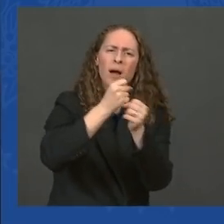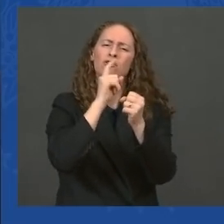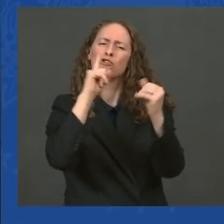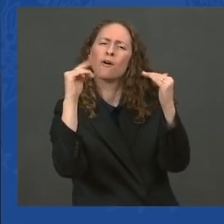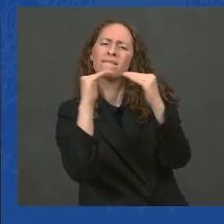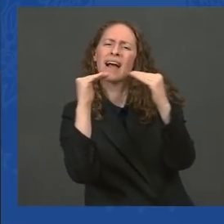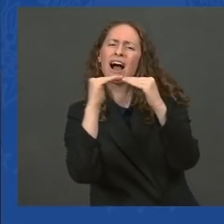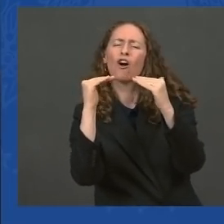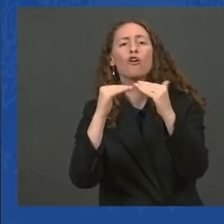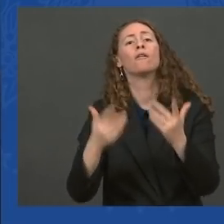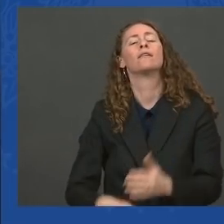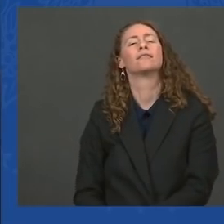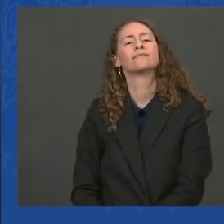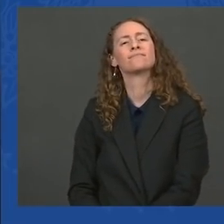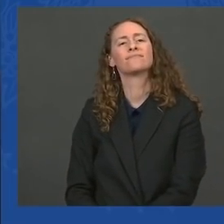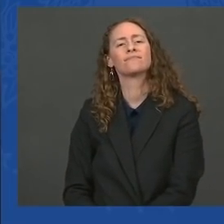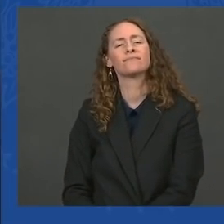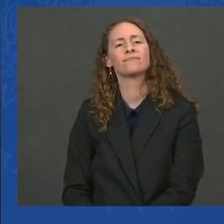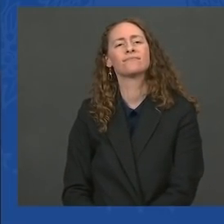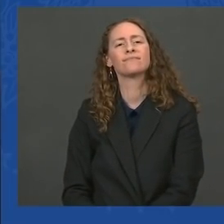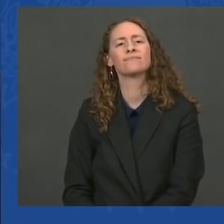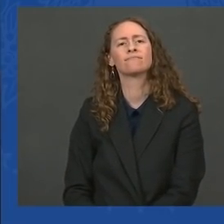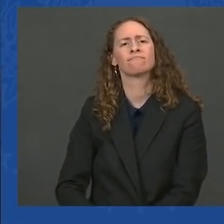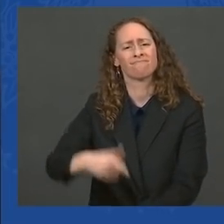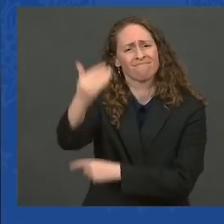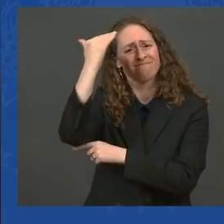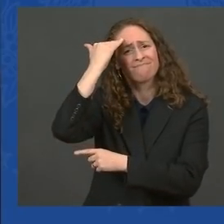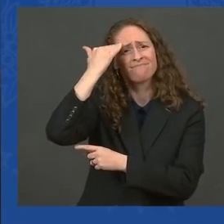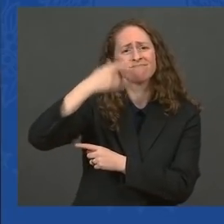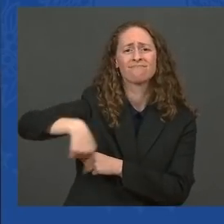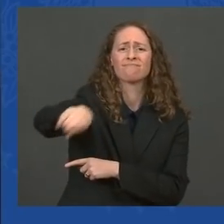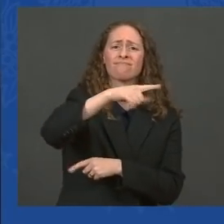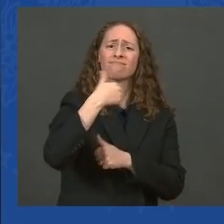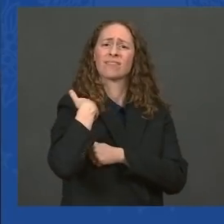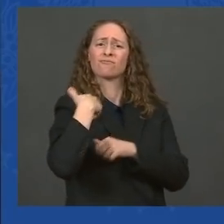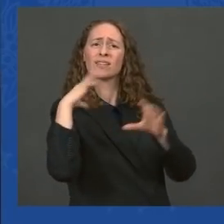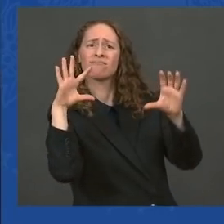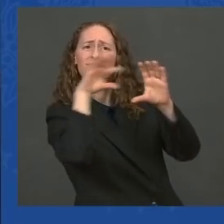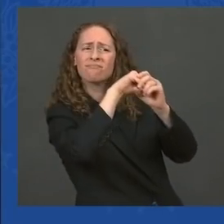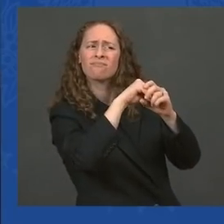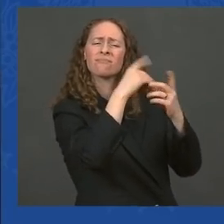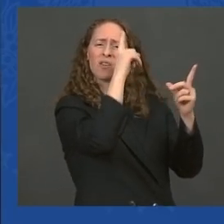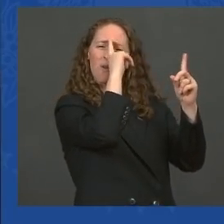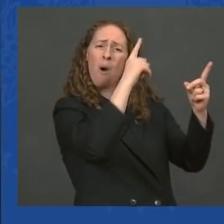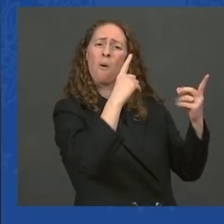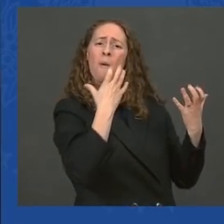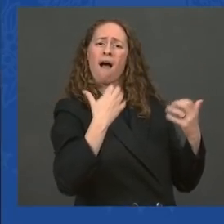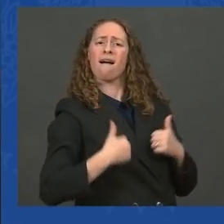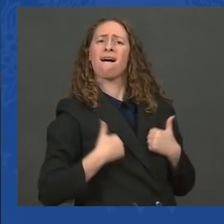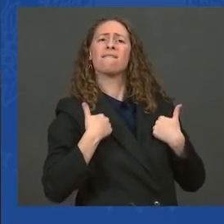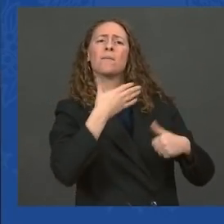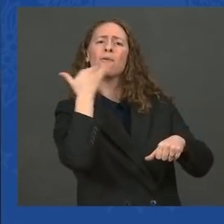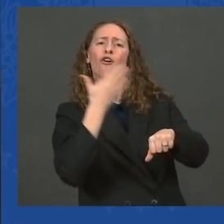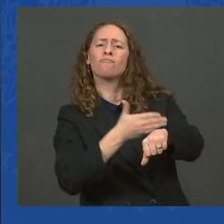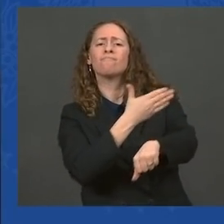And part of keeping our commitment to them means helping survivors get the education they need and to fulfill their dreams.